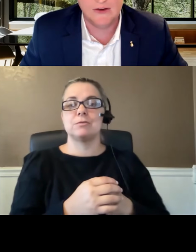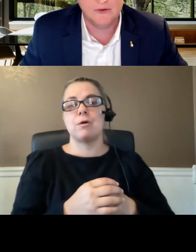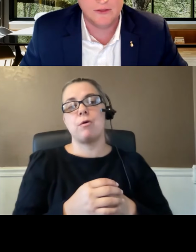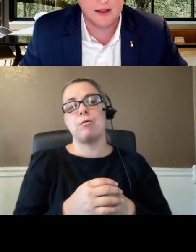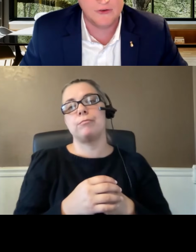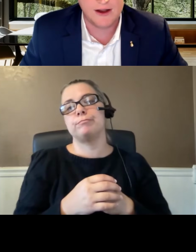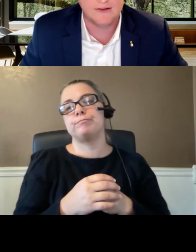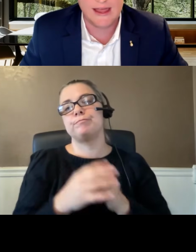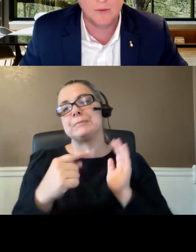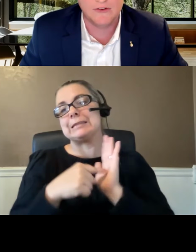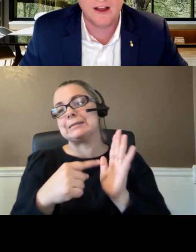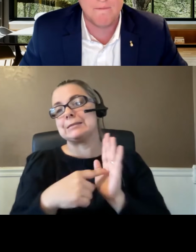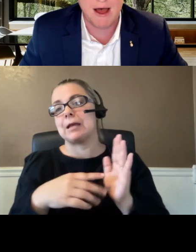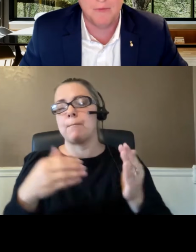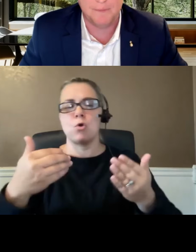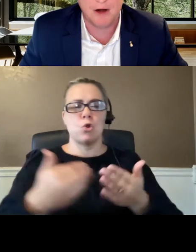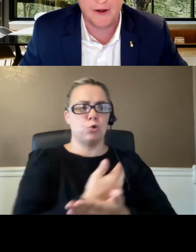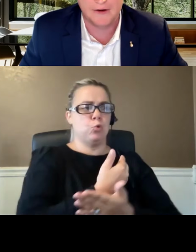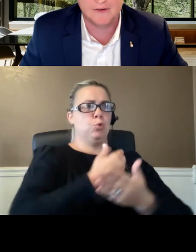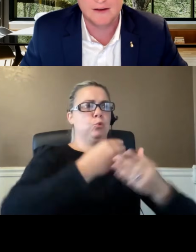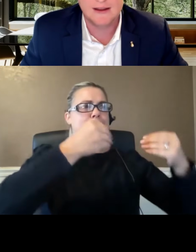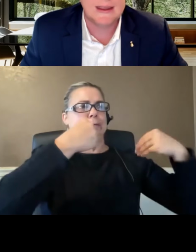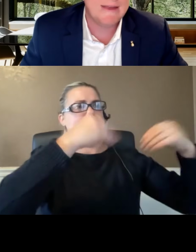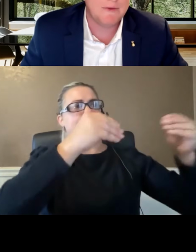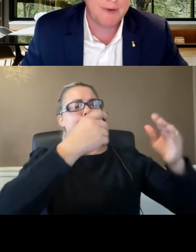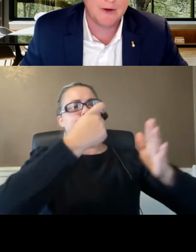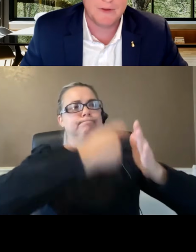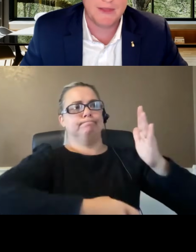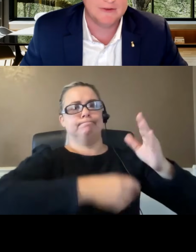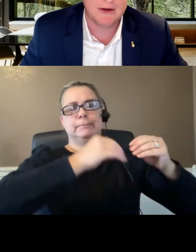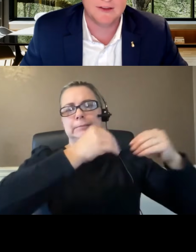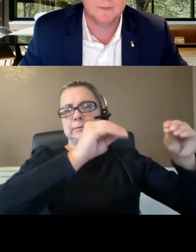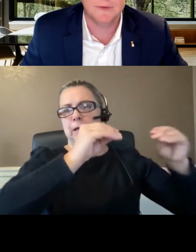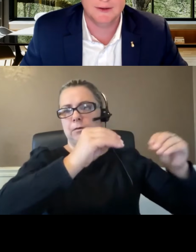into the contract language about the product. Even better when that's about accessibility.